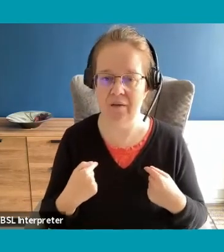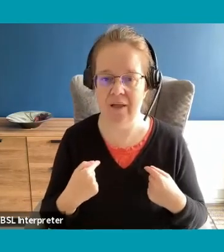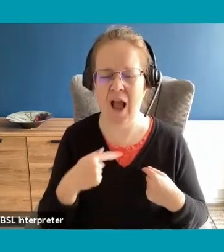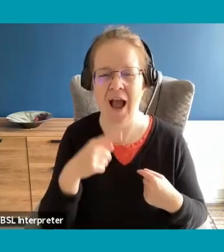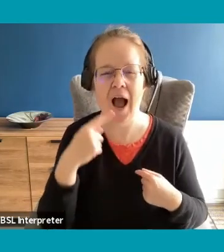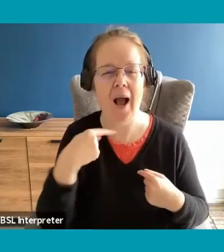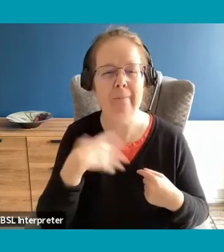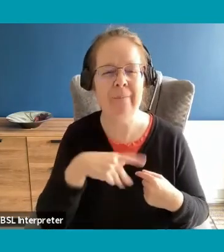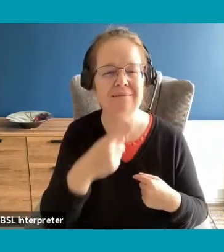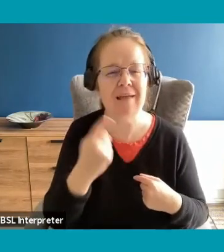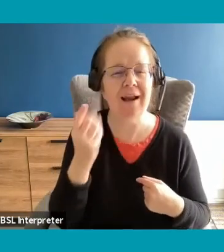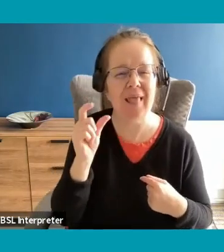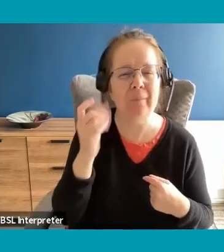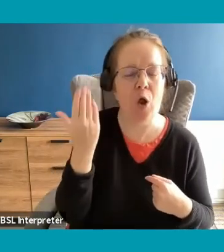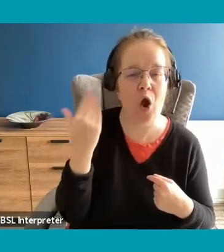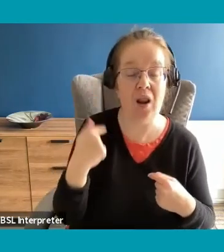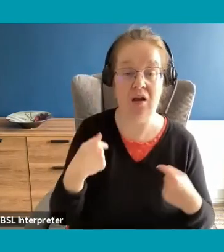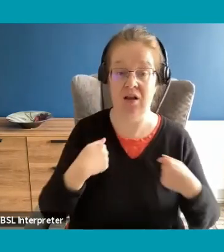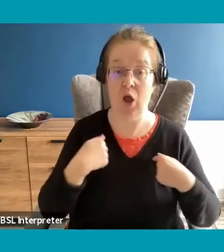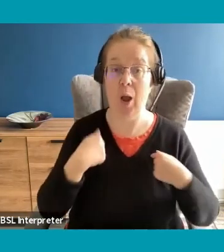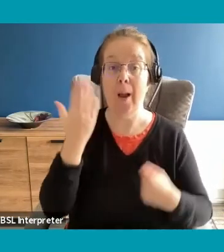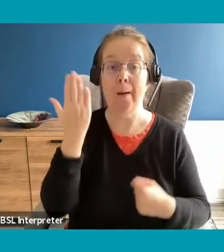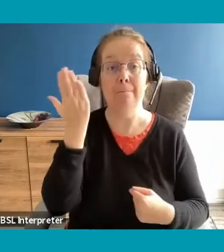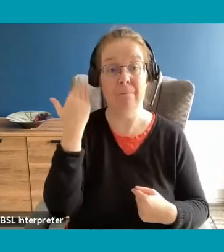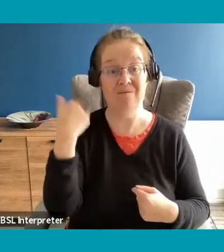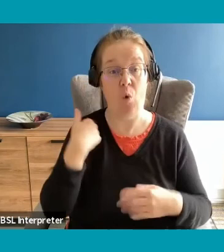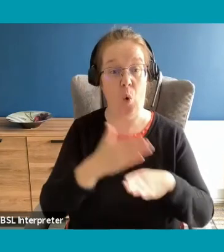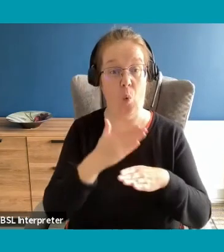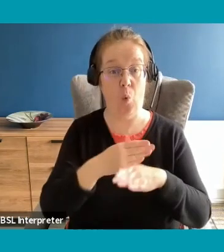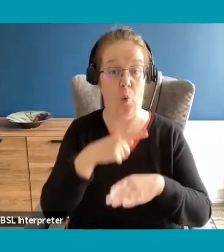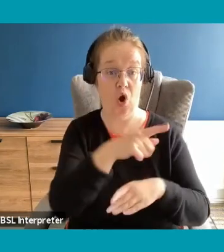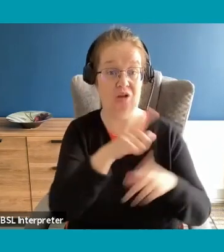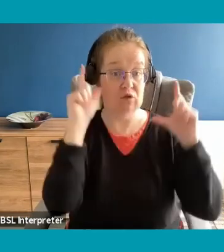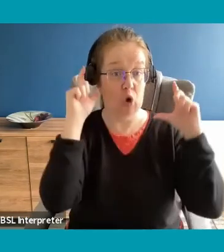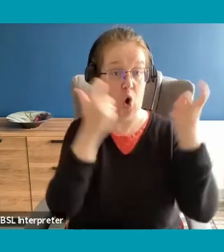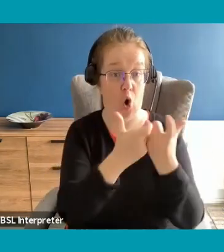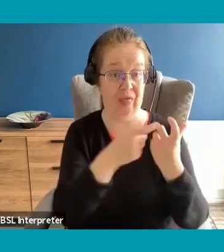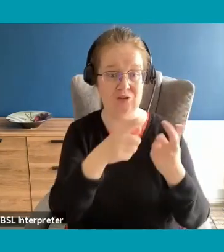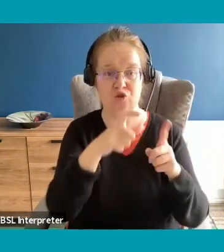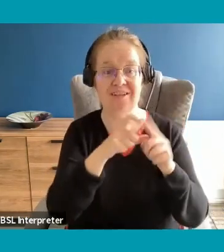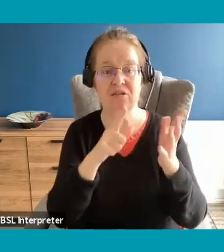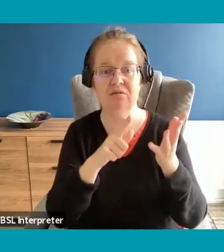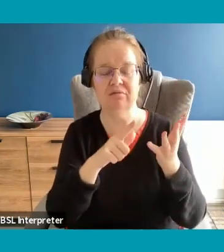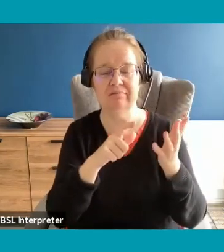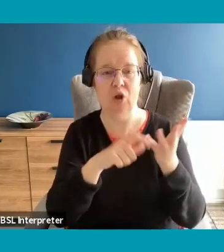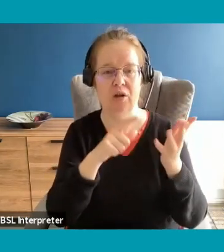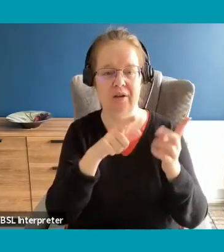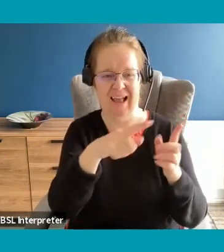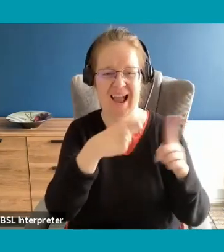but I actually used to work at the College in which Kieran and the other inspire interns